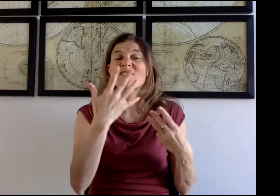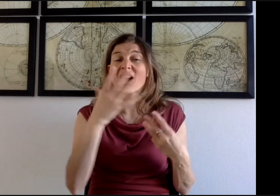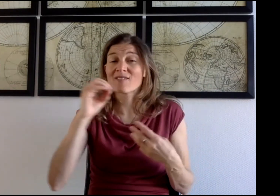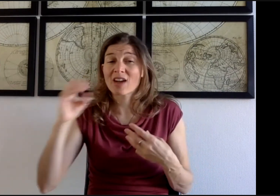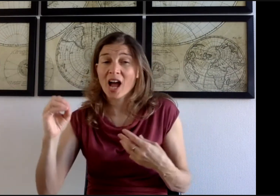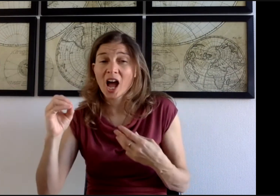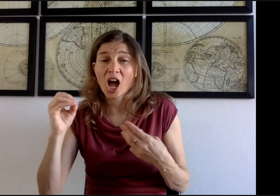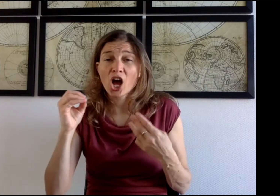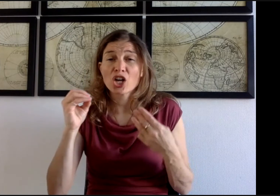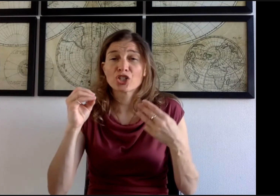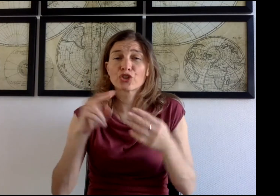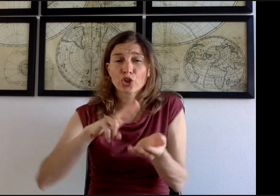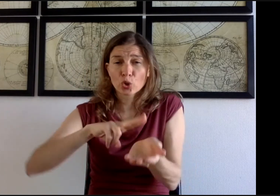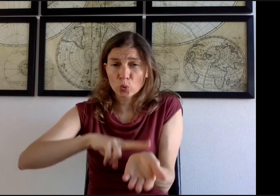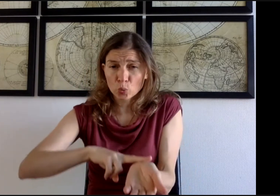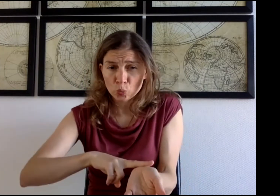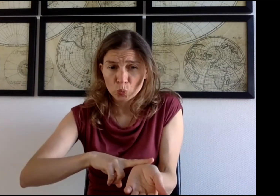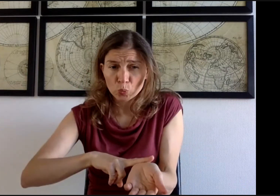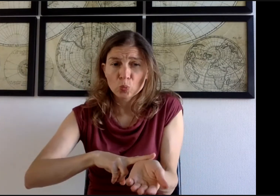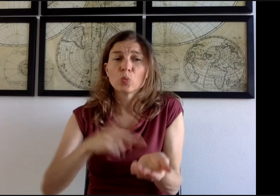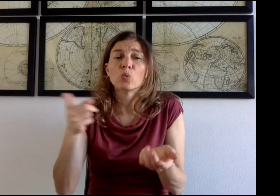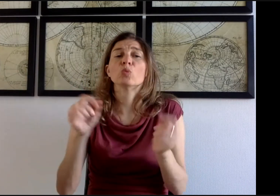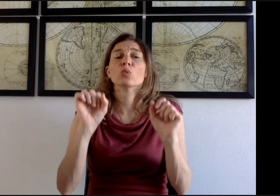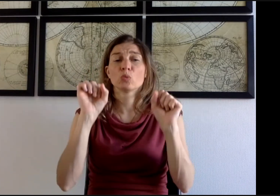to replace the infected staff or on shift.